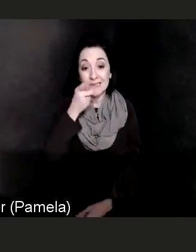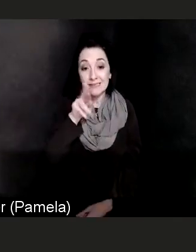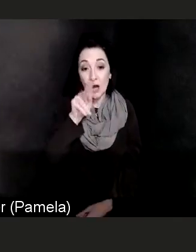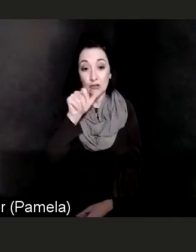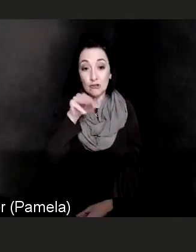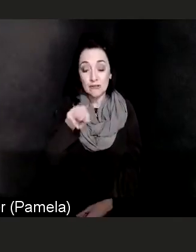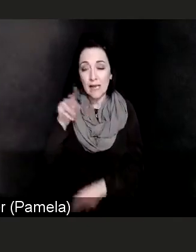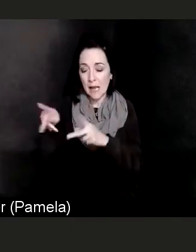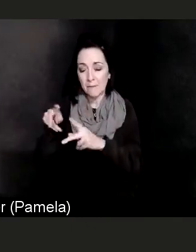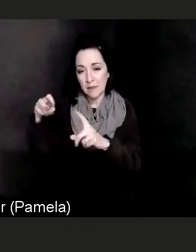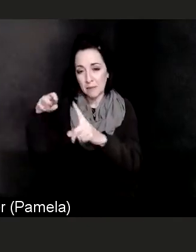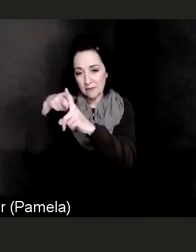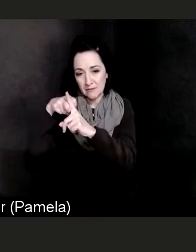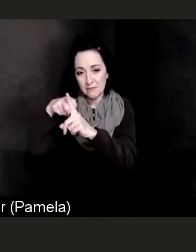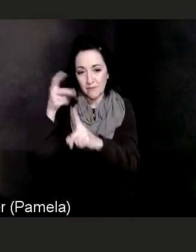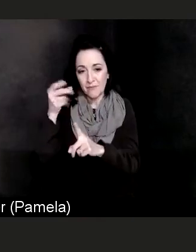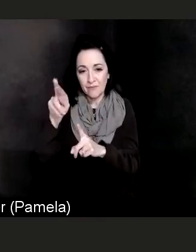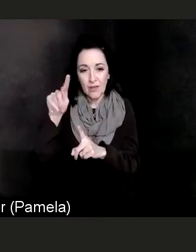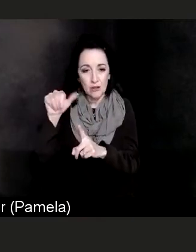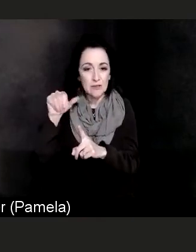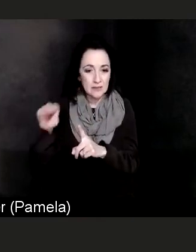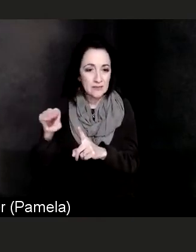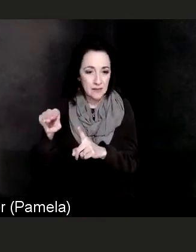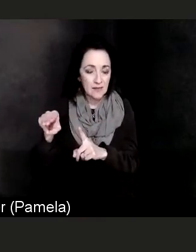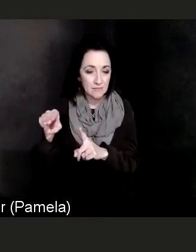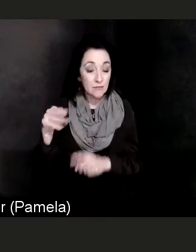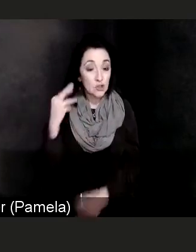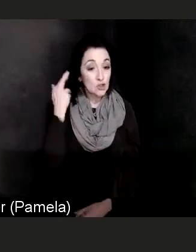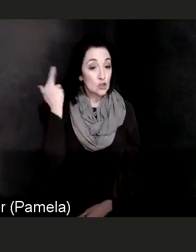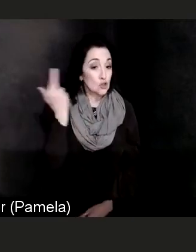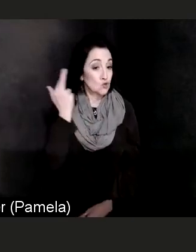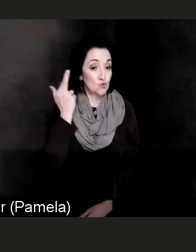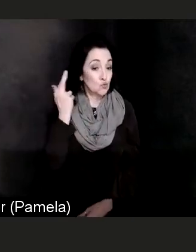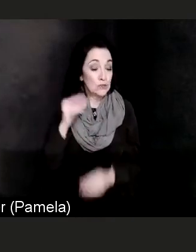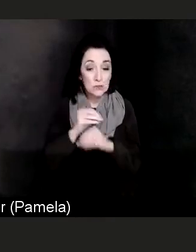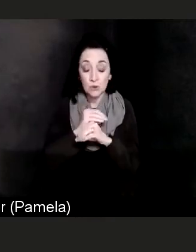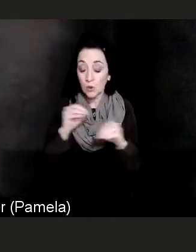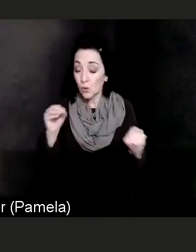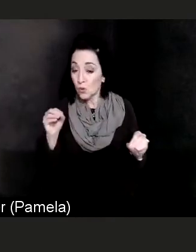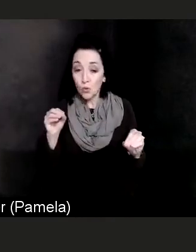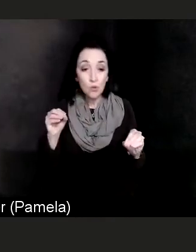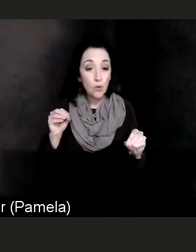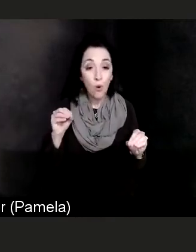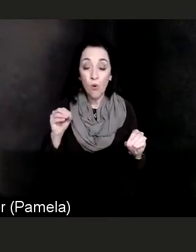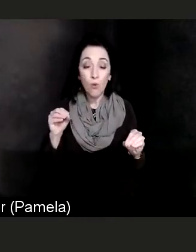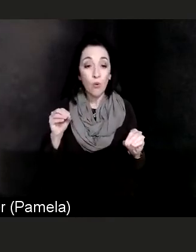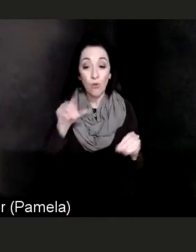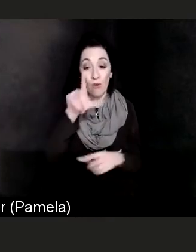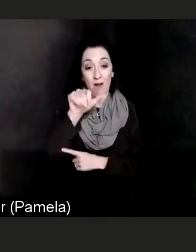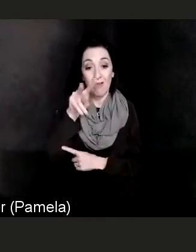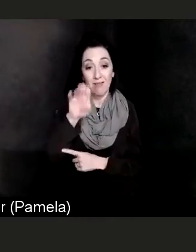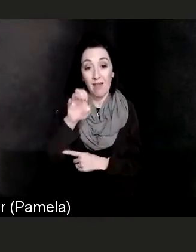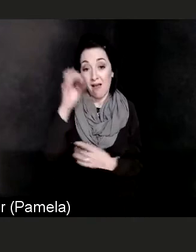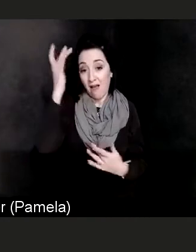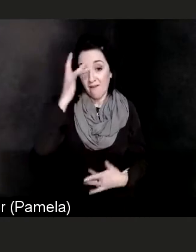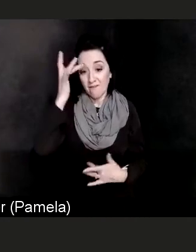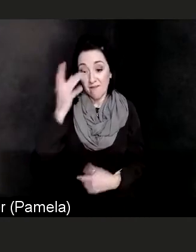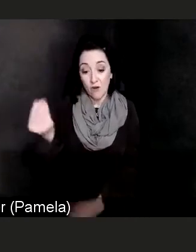Because there is no live virus that is in the vaccine, it is not possible to become infected